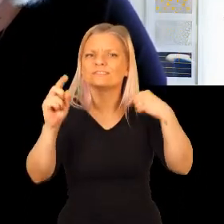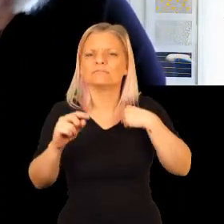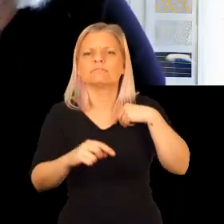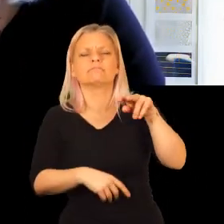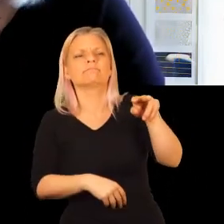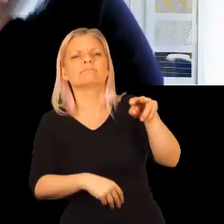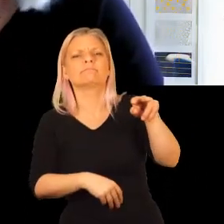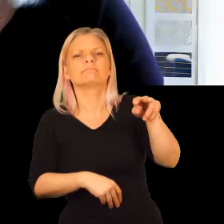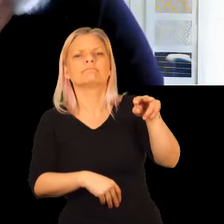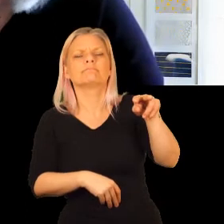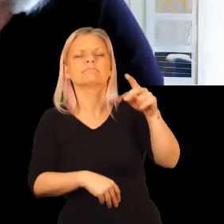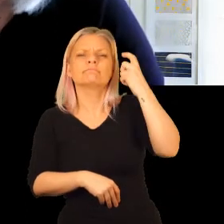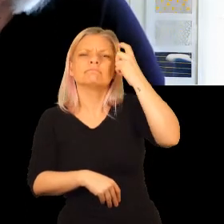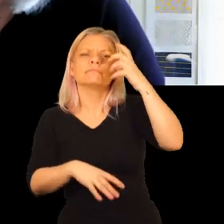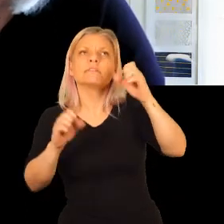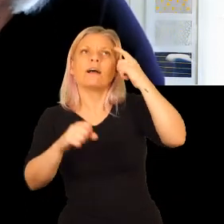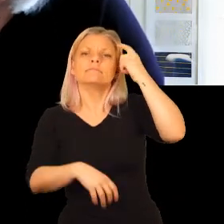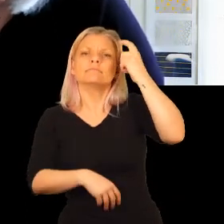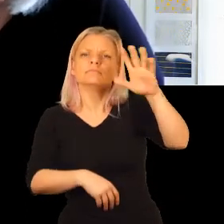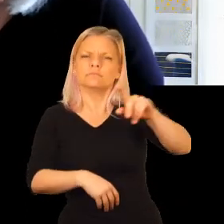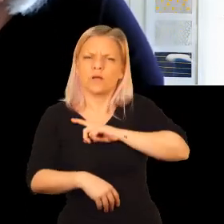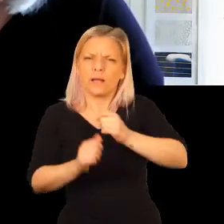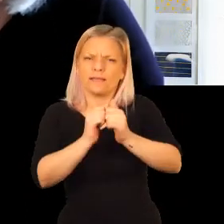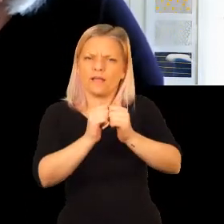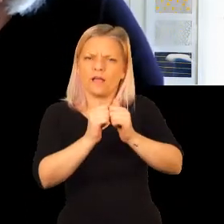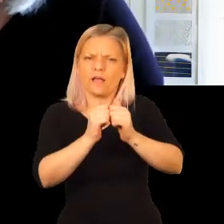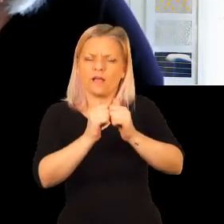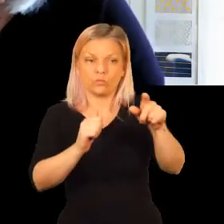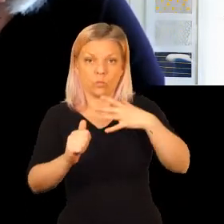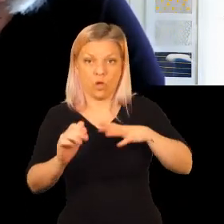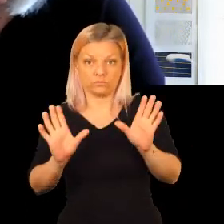and measured in a different way and my starting conversation is always why appear you know you say